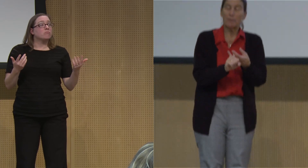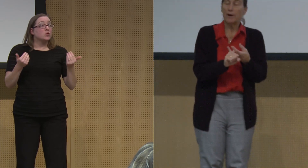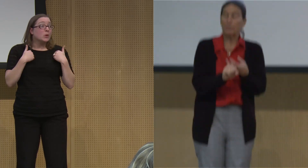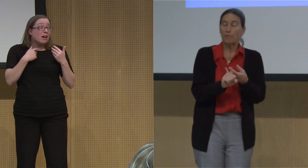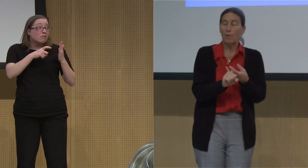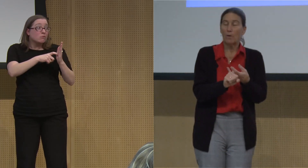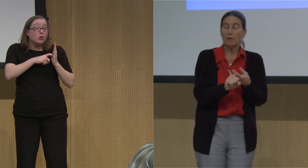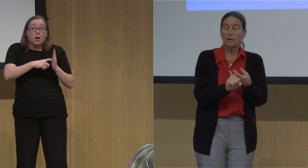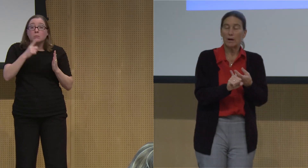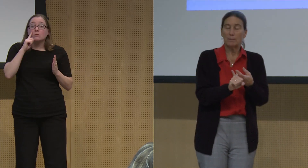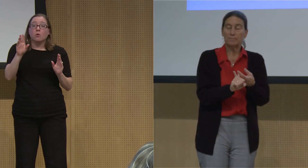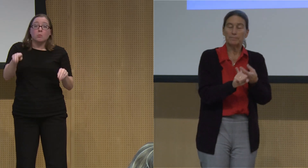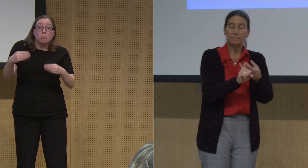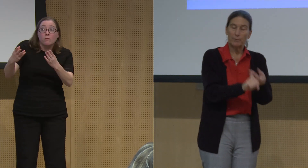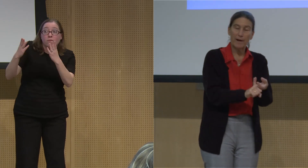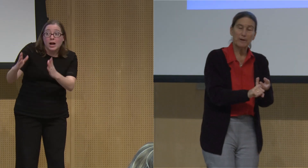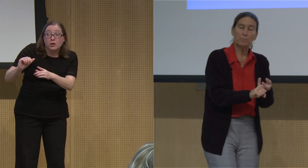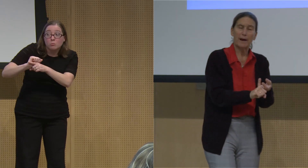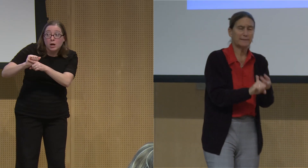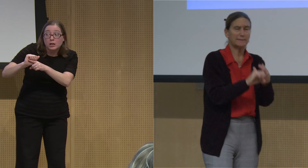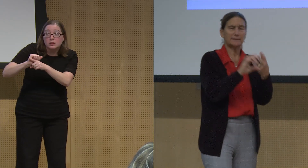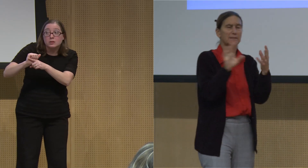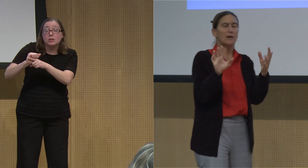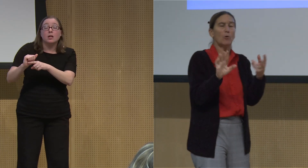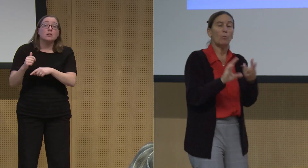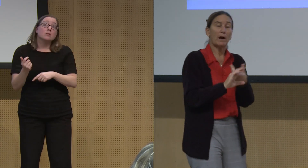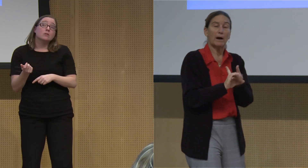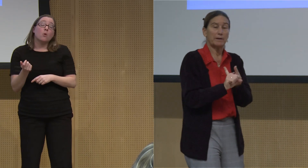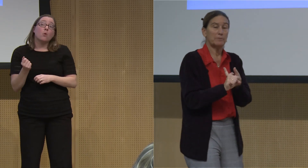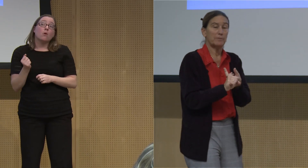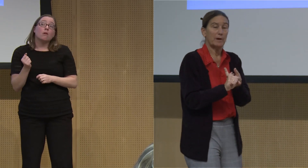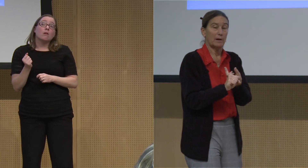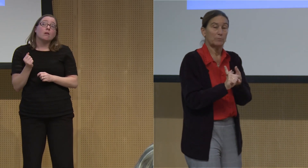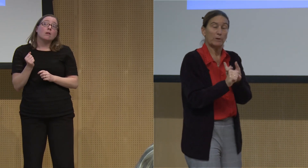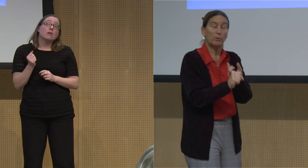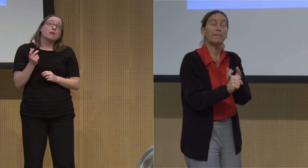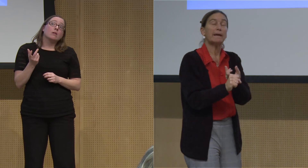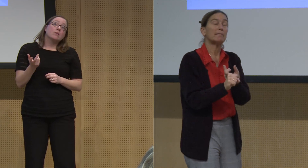FOR, UM, PROVIDER PRACTICES, WHAT DO THEY ALLOW